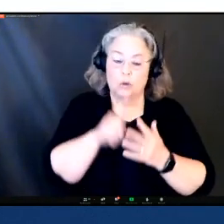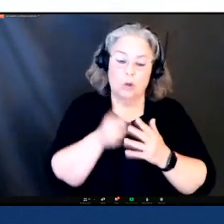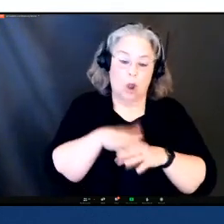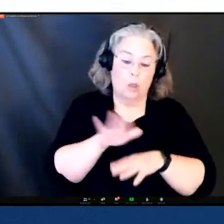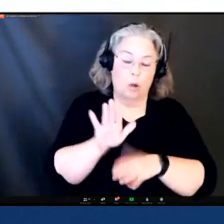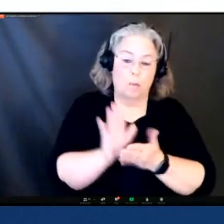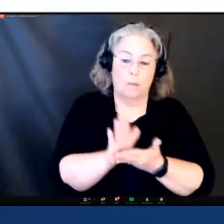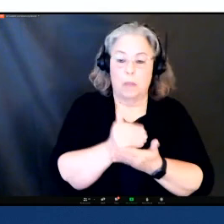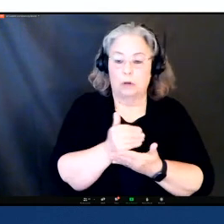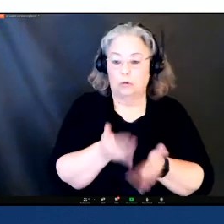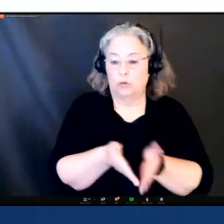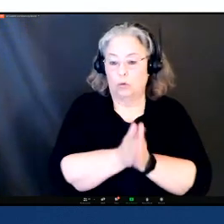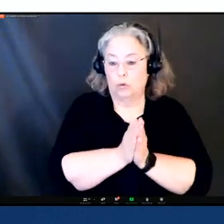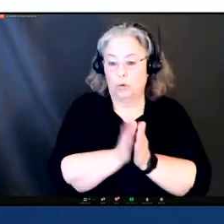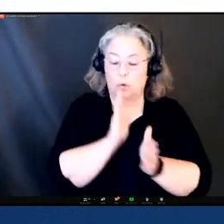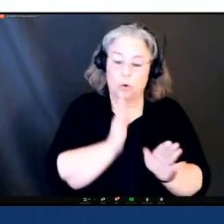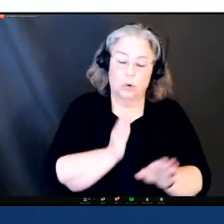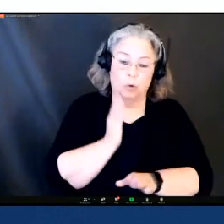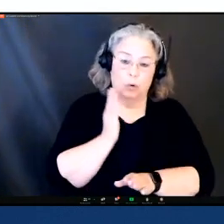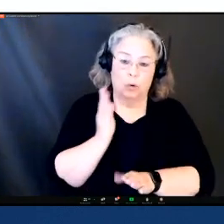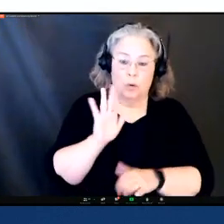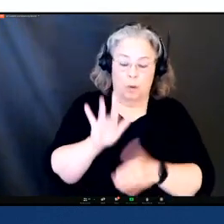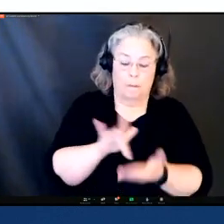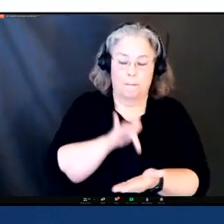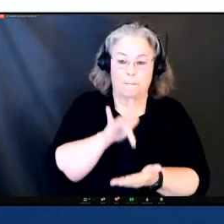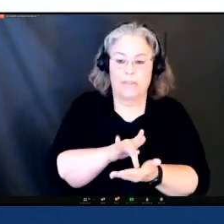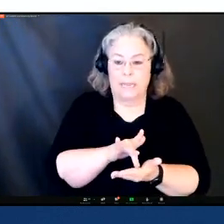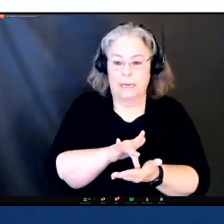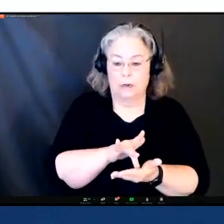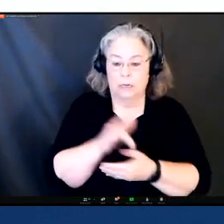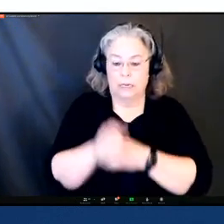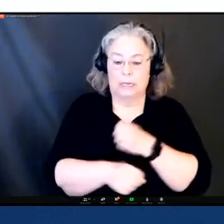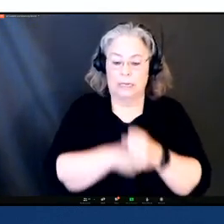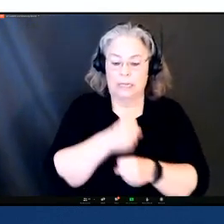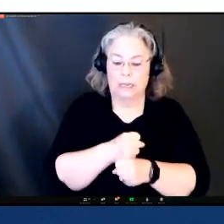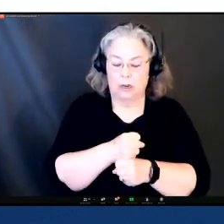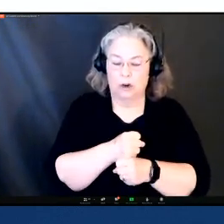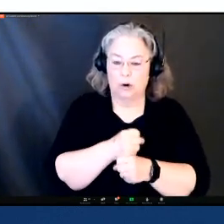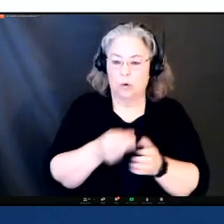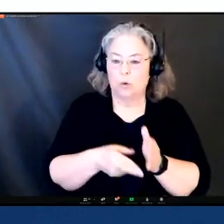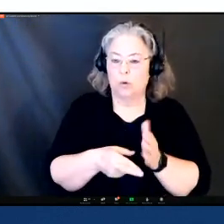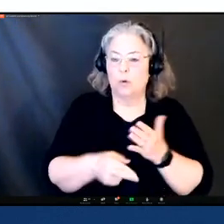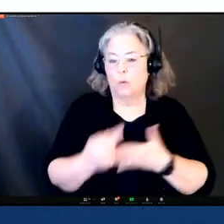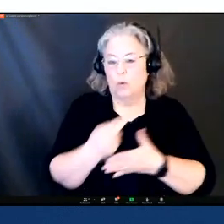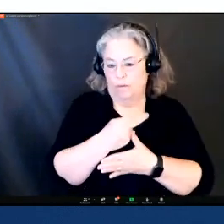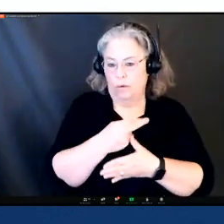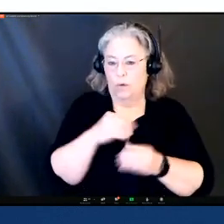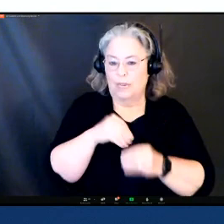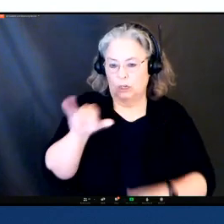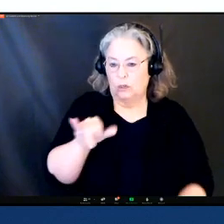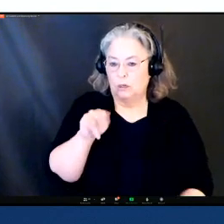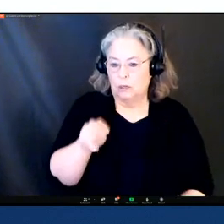to also submit their mid-year fiscal reviews in January and February will prepare the revenue estimates